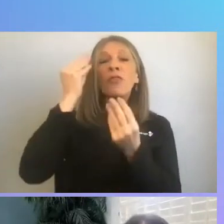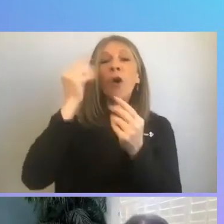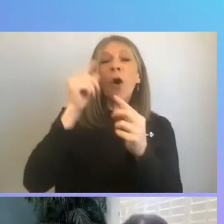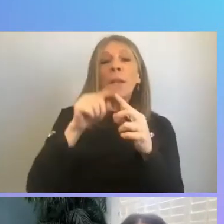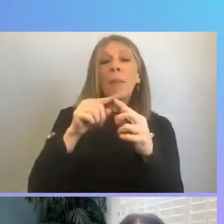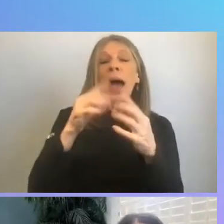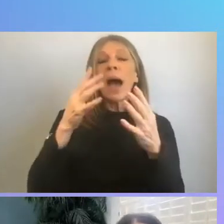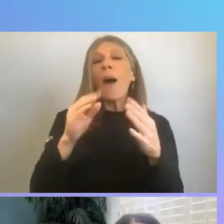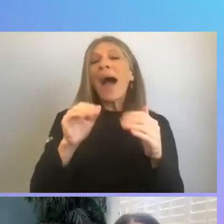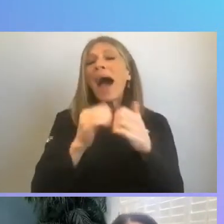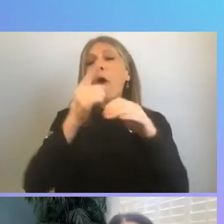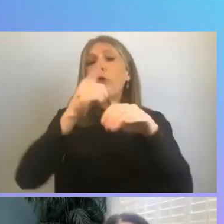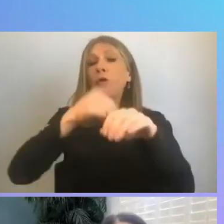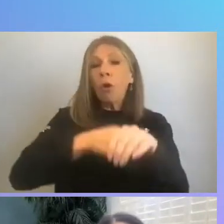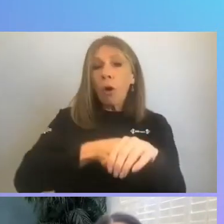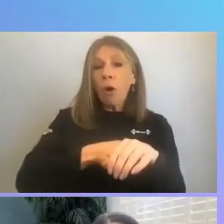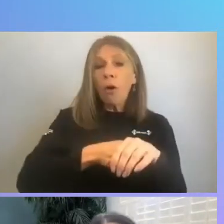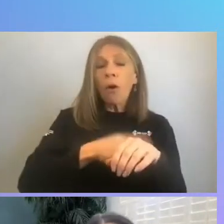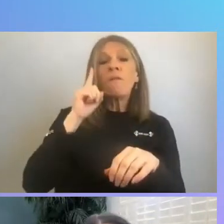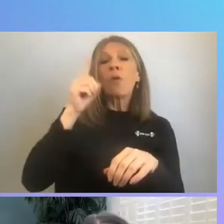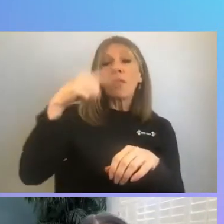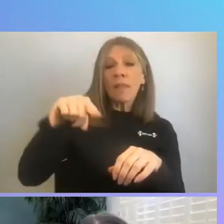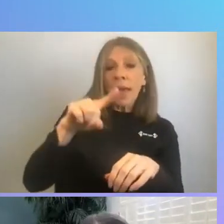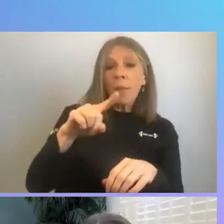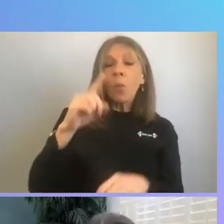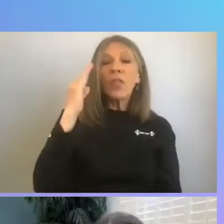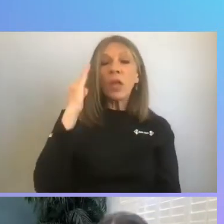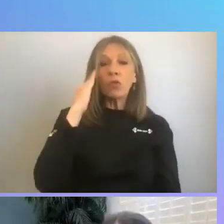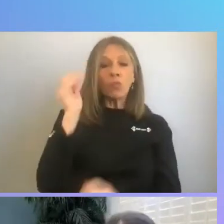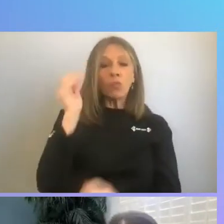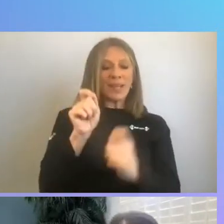to take for them when they knew exactly where to go and fix it,